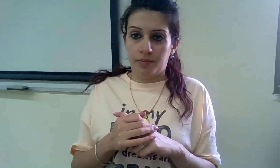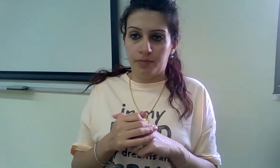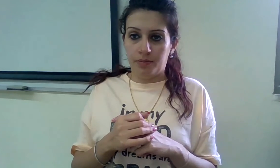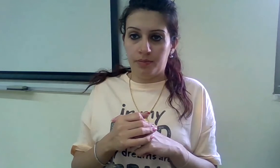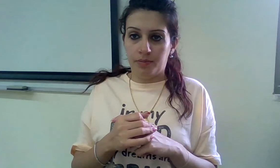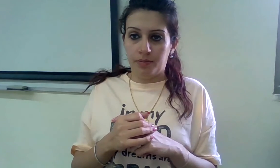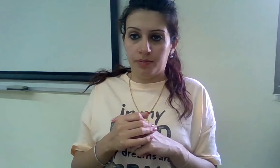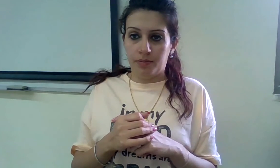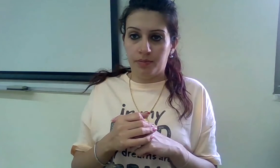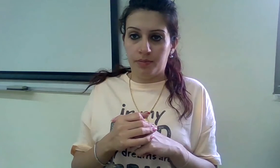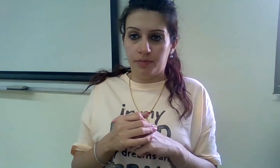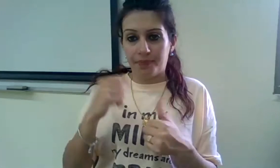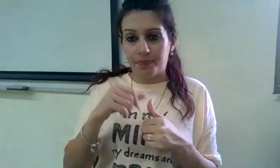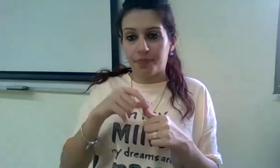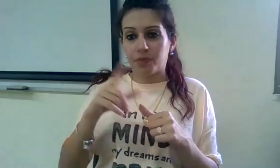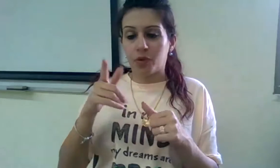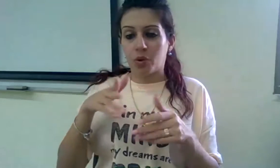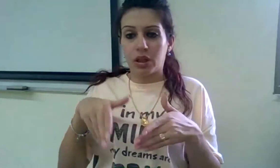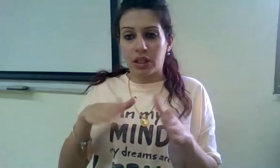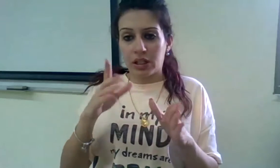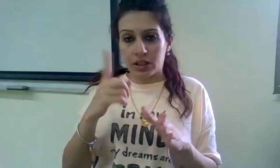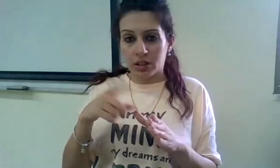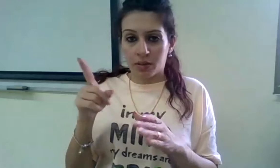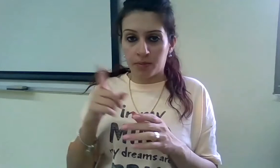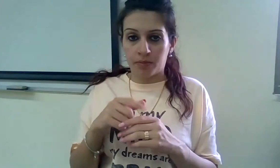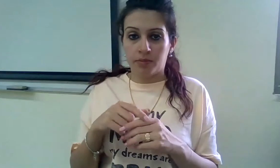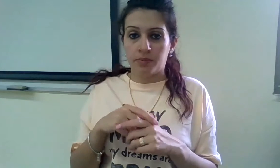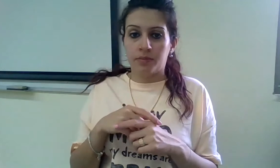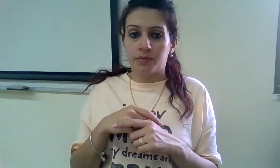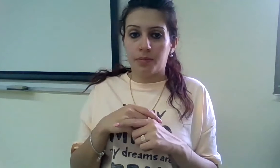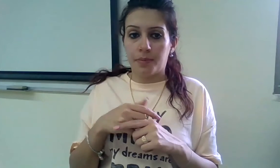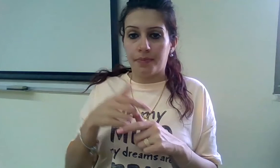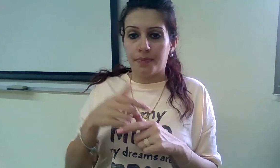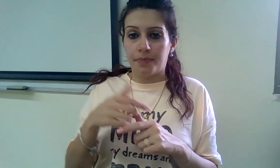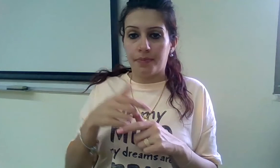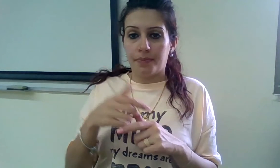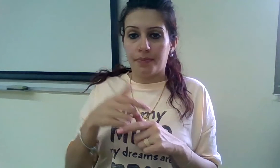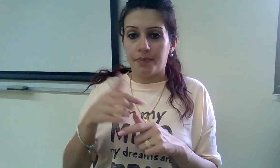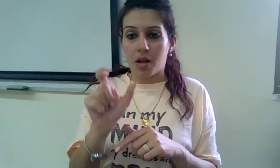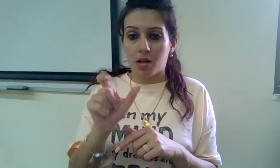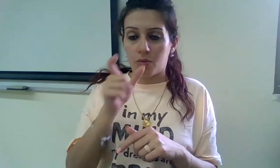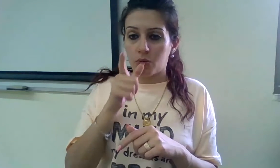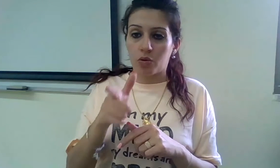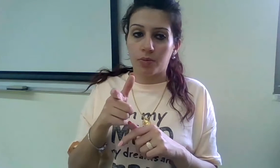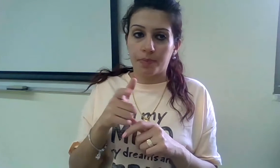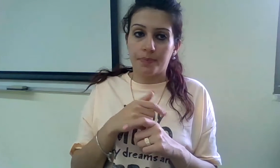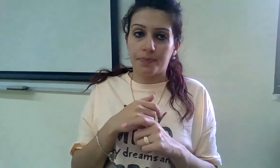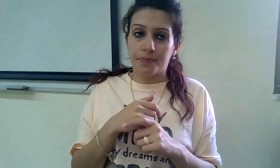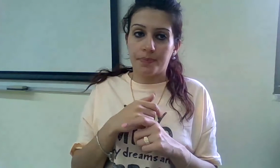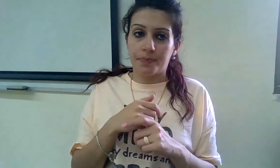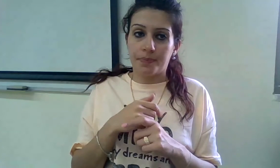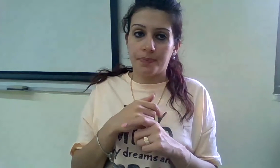related to dialogue between the spirit and body, the results were wonderful